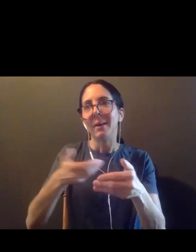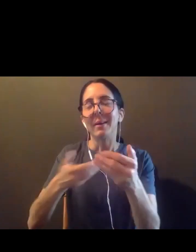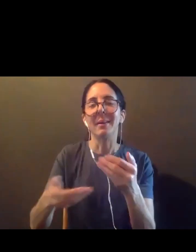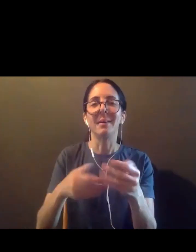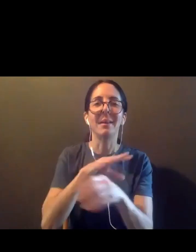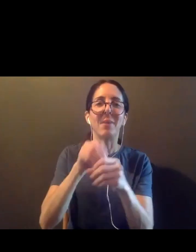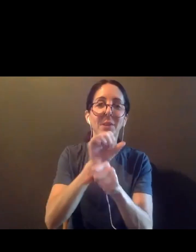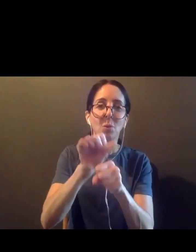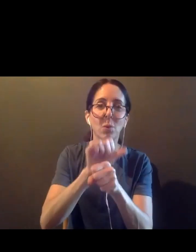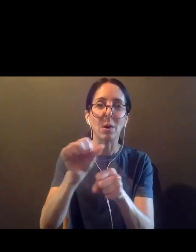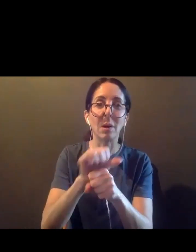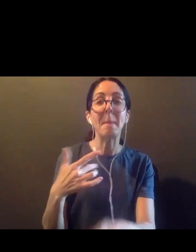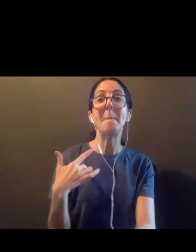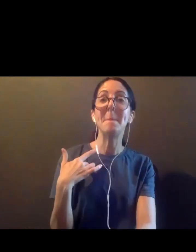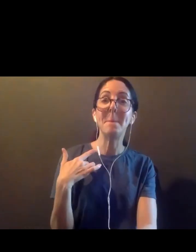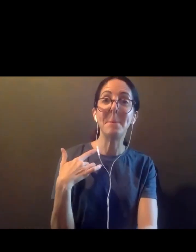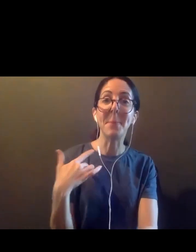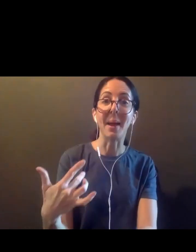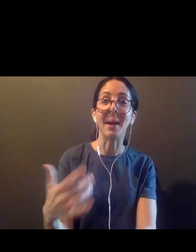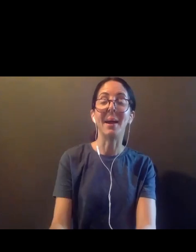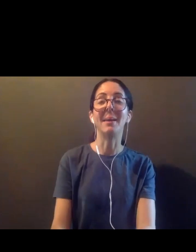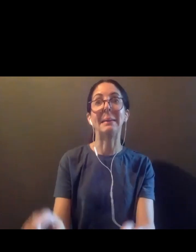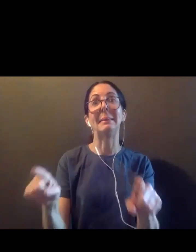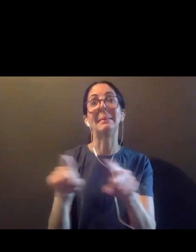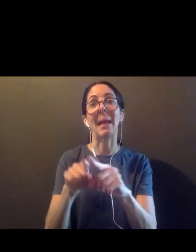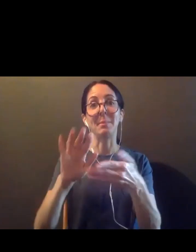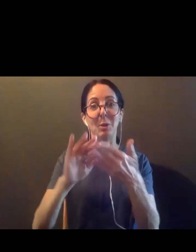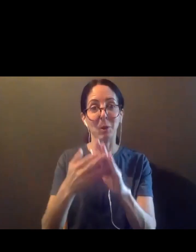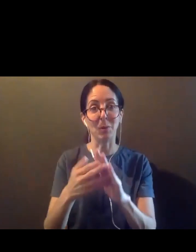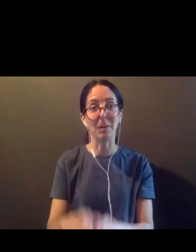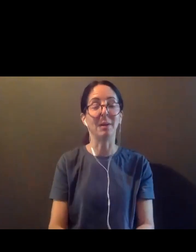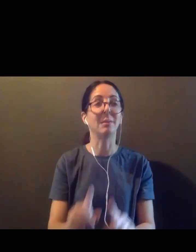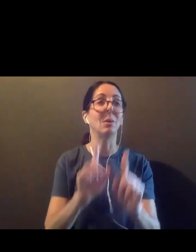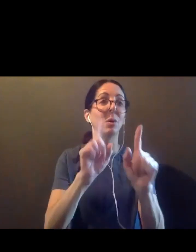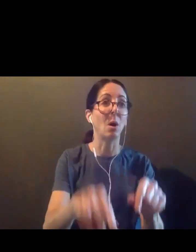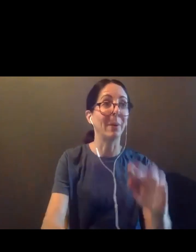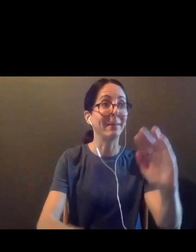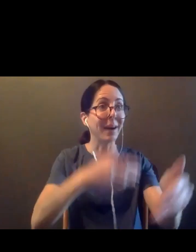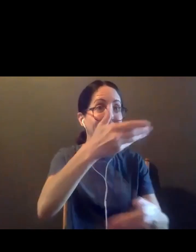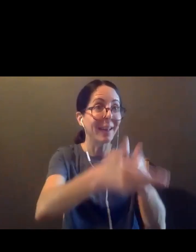And you end up always going to those same communities to invite them in which now for